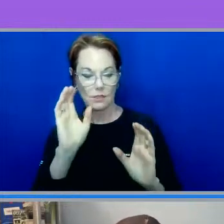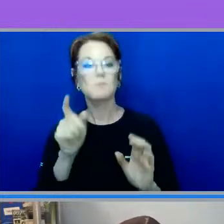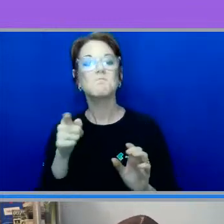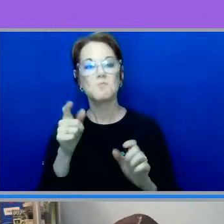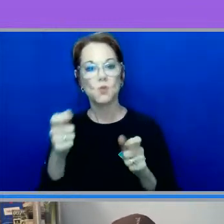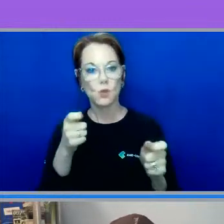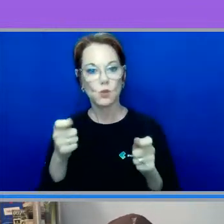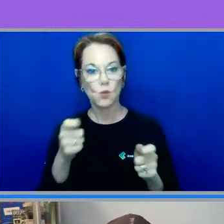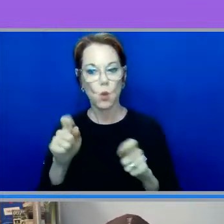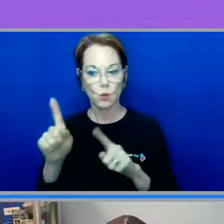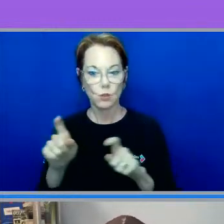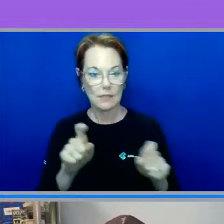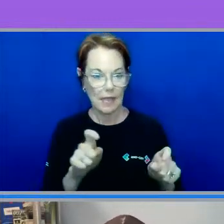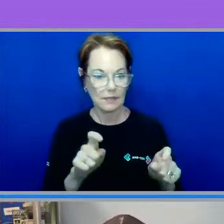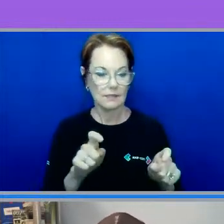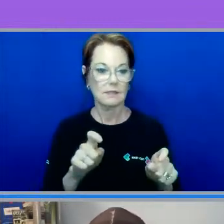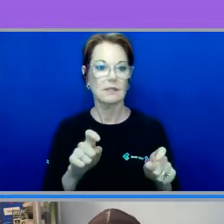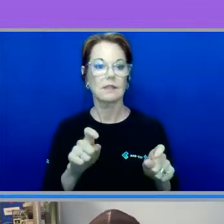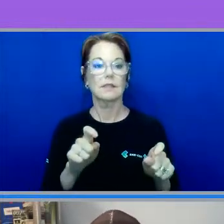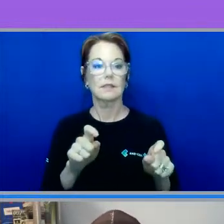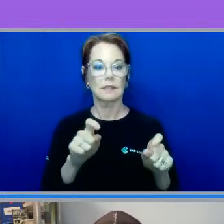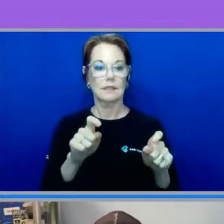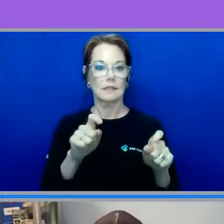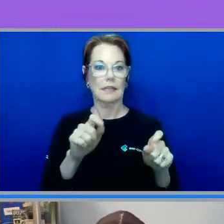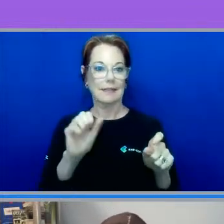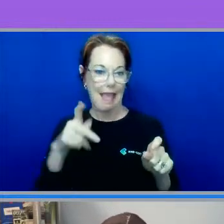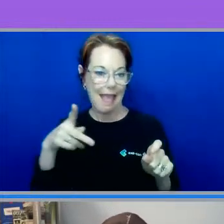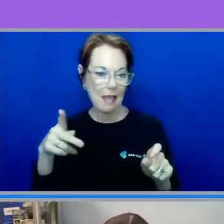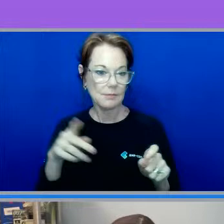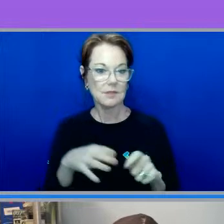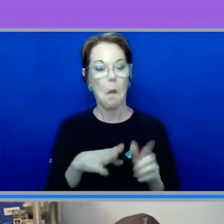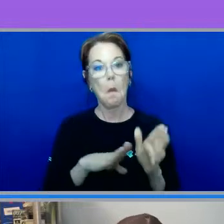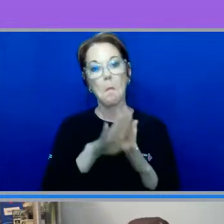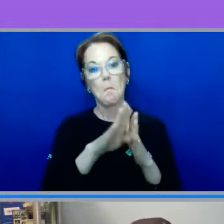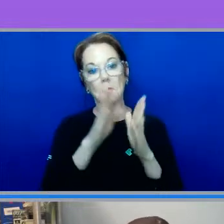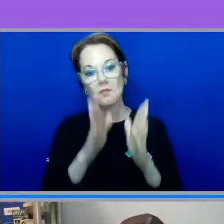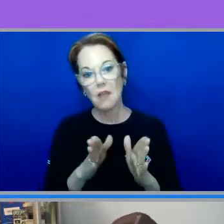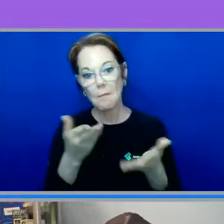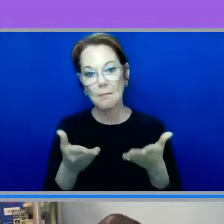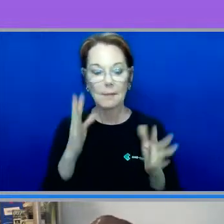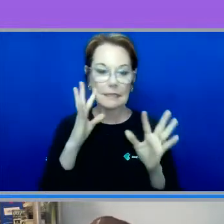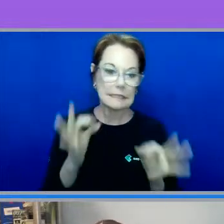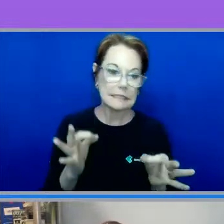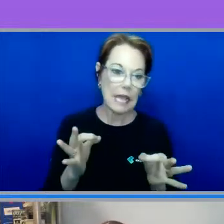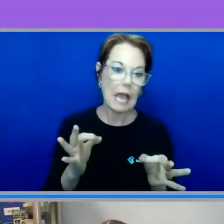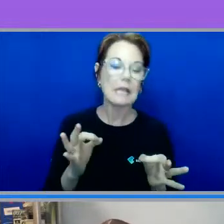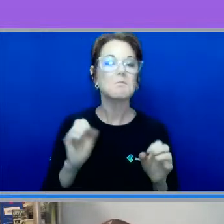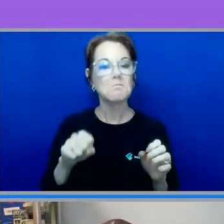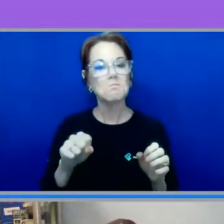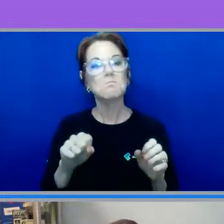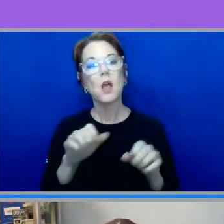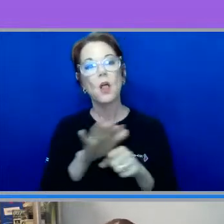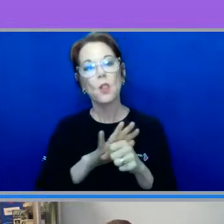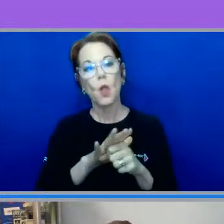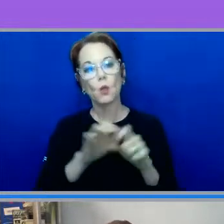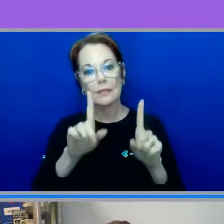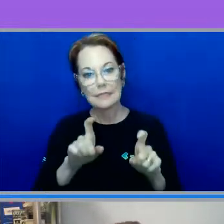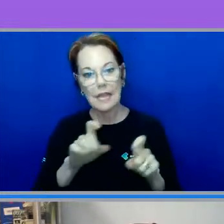test your websites and web apps. Developers might choose to run their end to end tests while